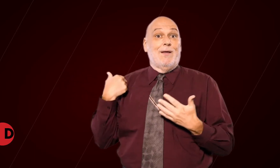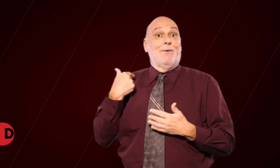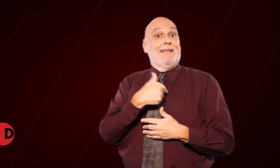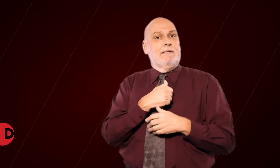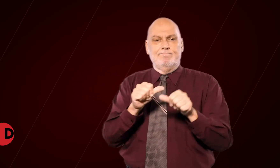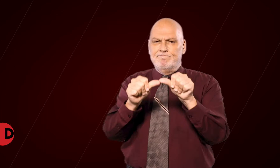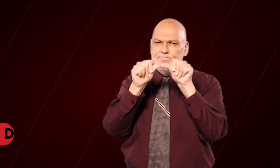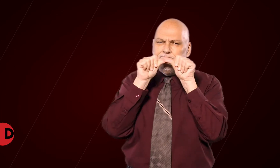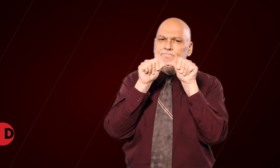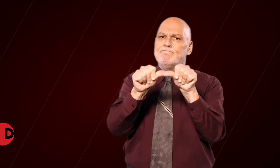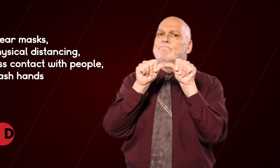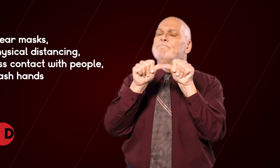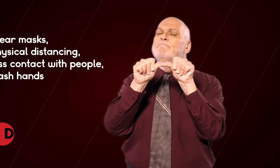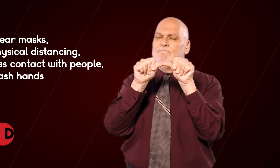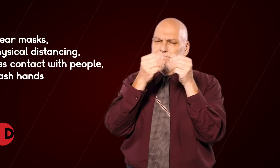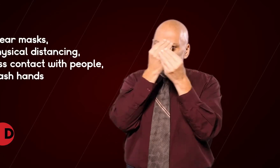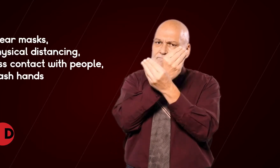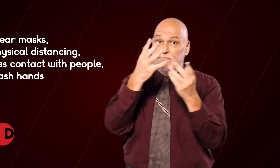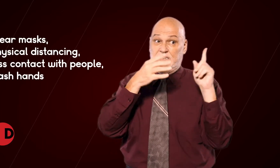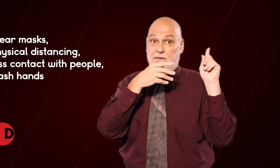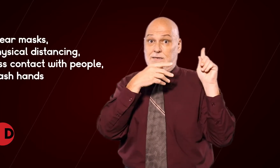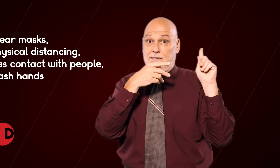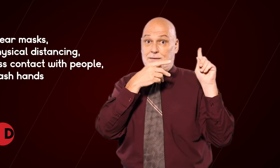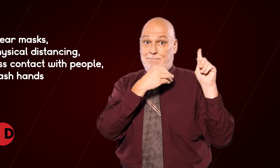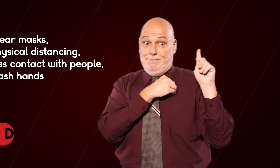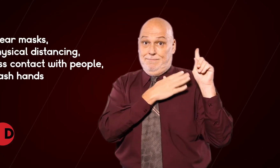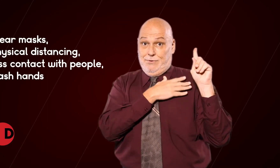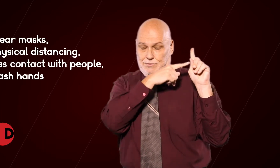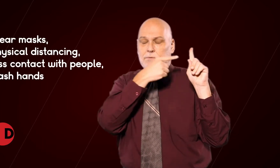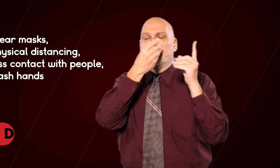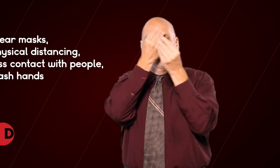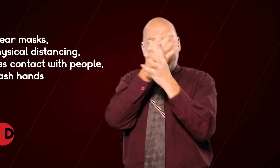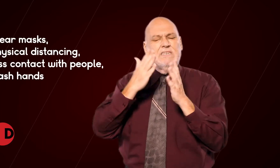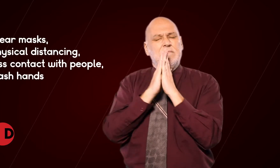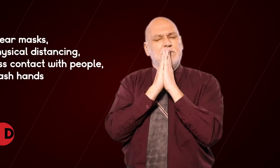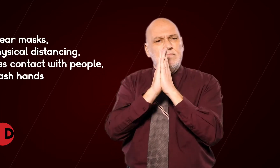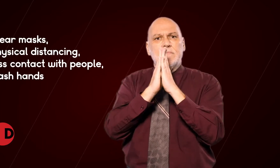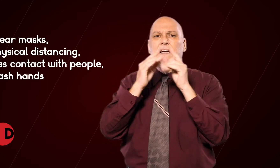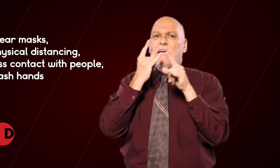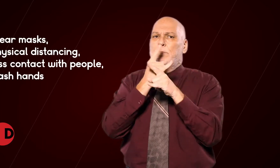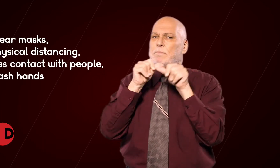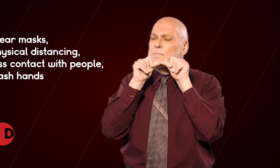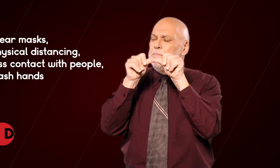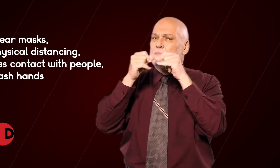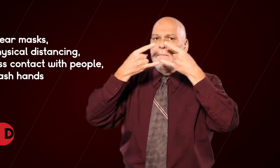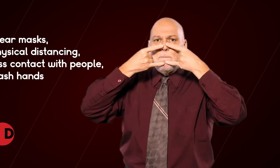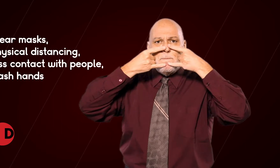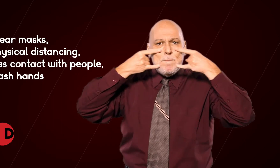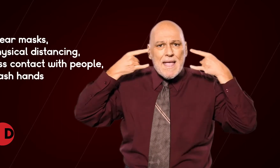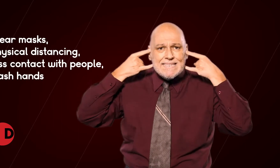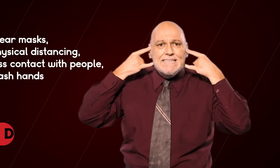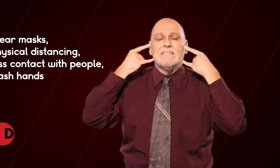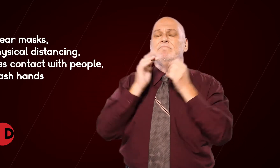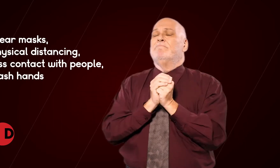We need to continue wearing masks,